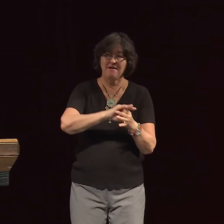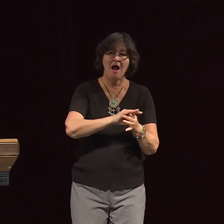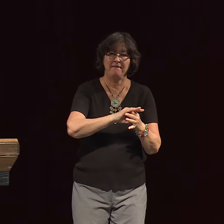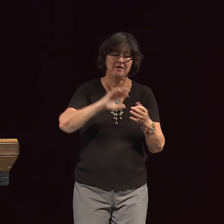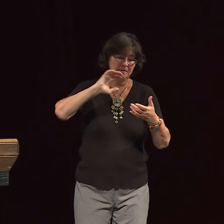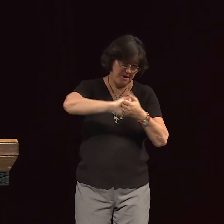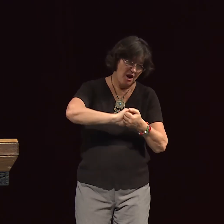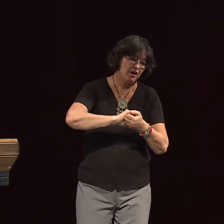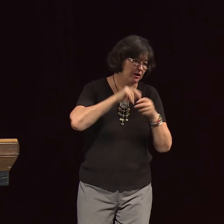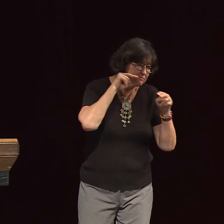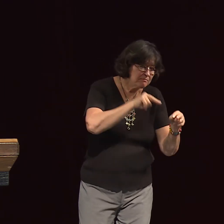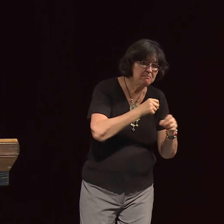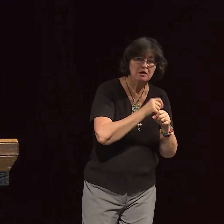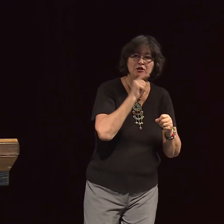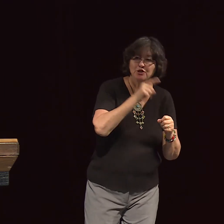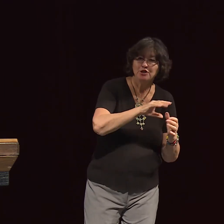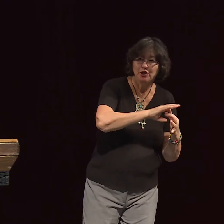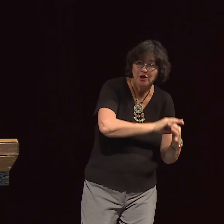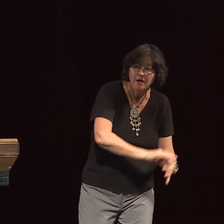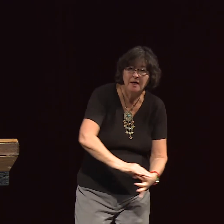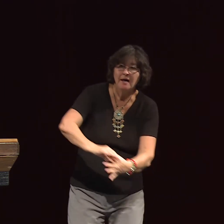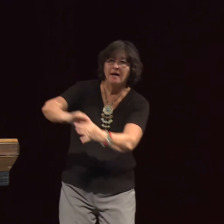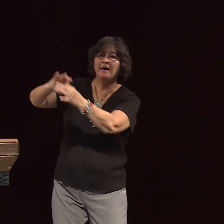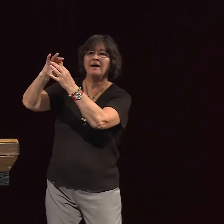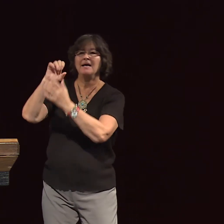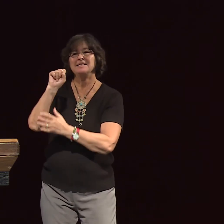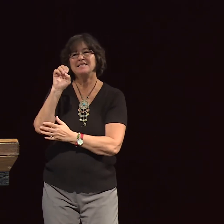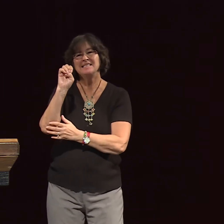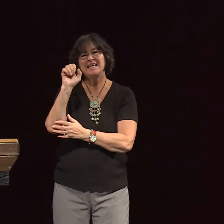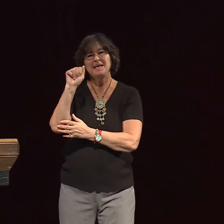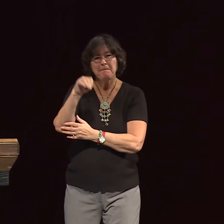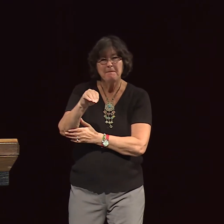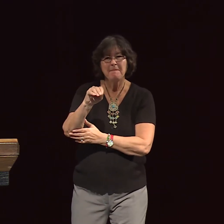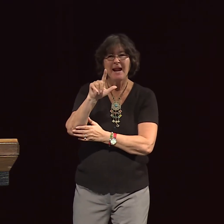can still be involved, but it also needs to tie in.